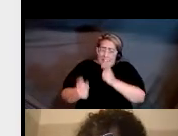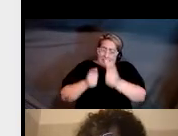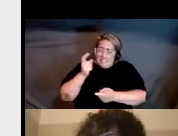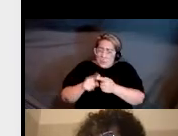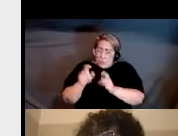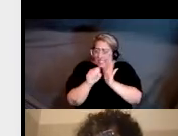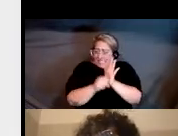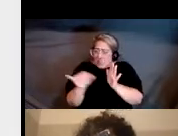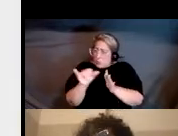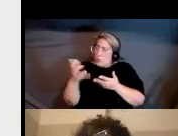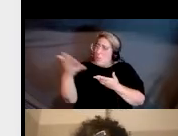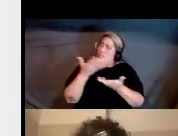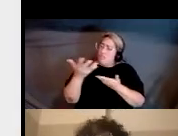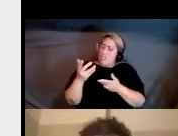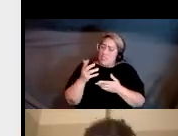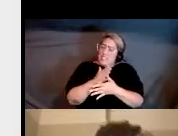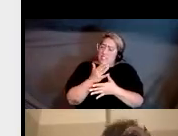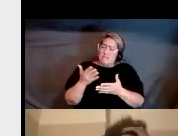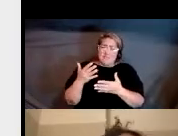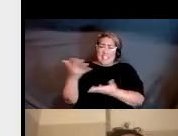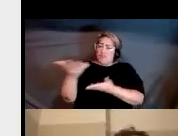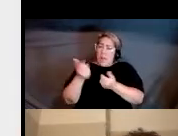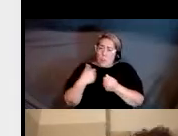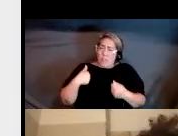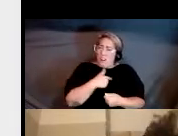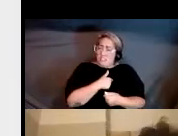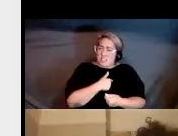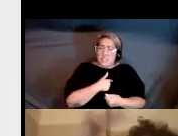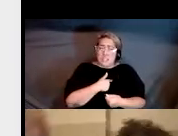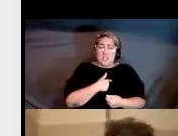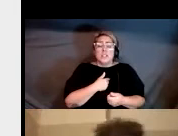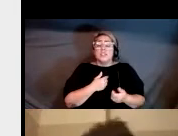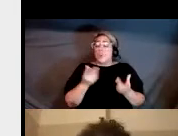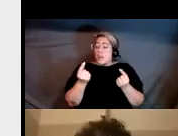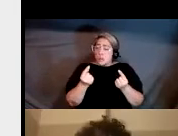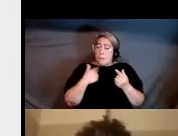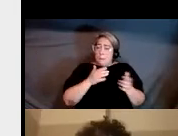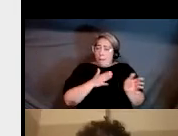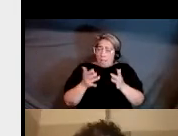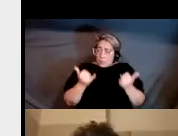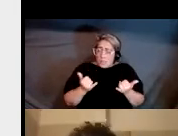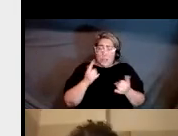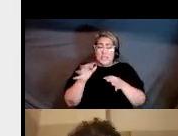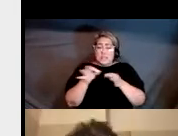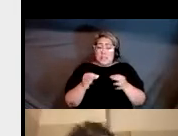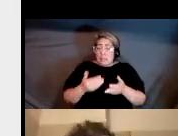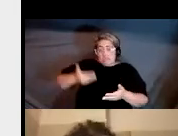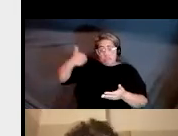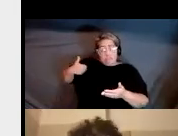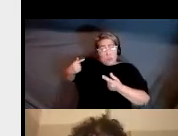I'm going to talk about where we have been and where we are going. I think an overview of what has happened in the past 18 months